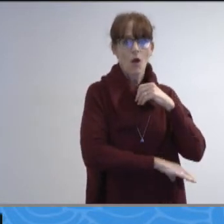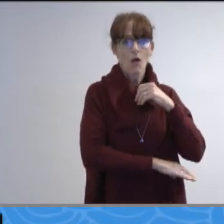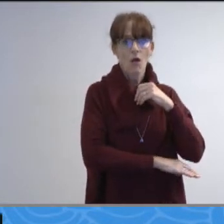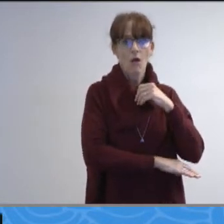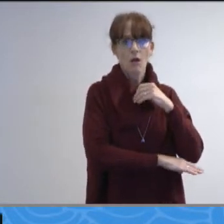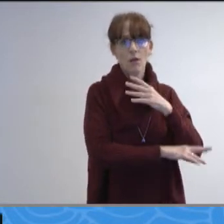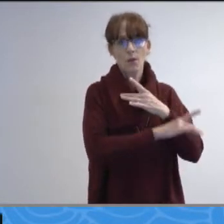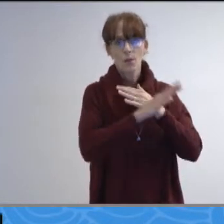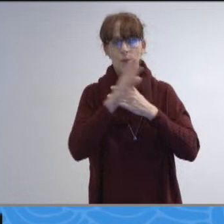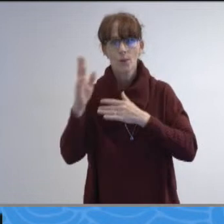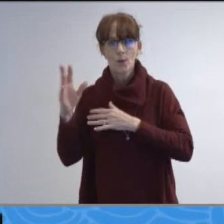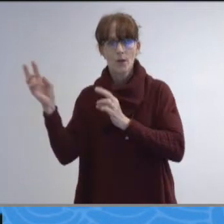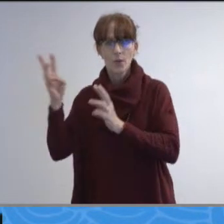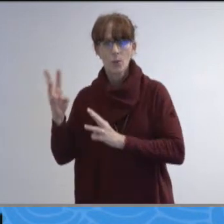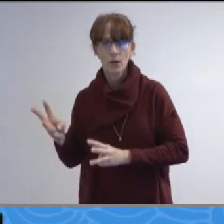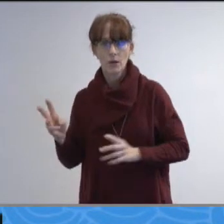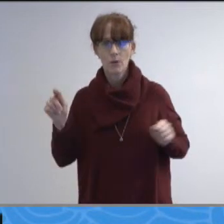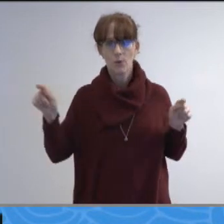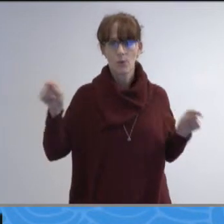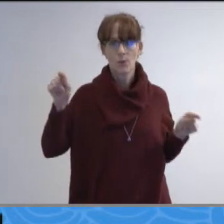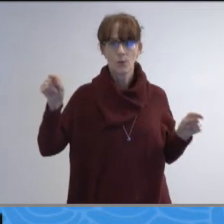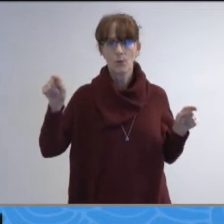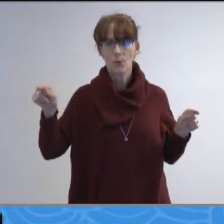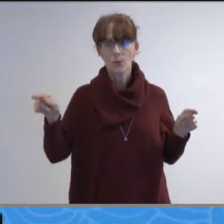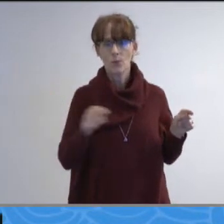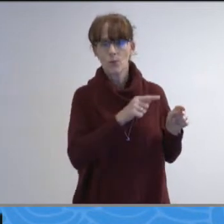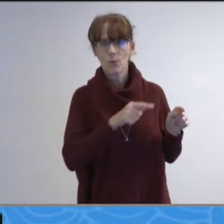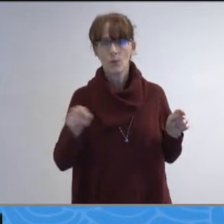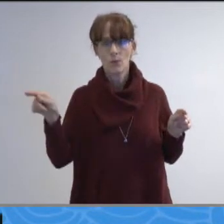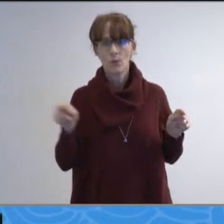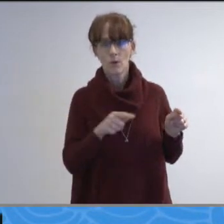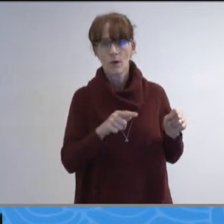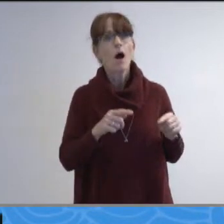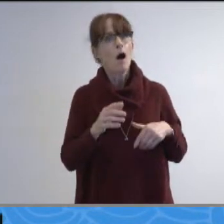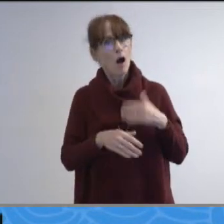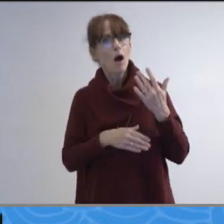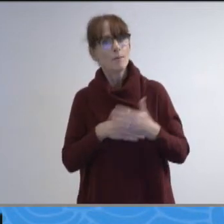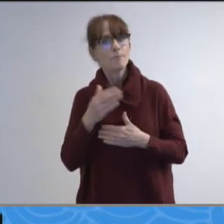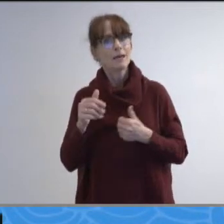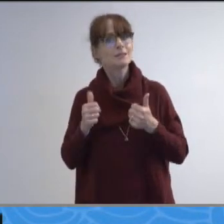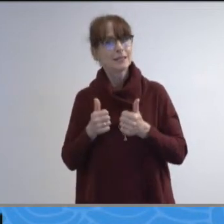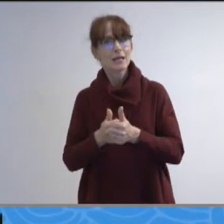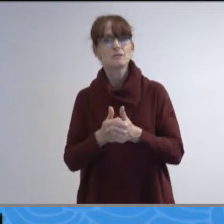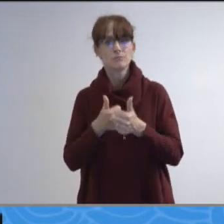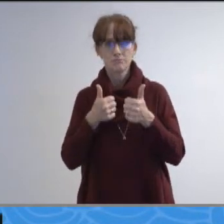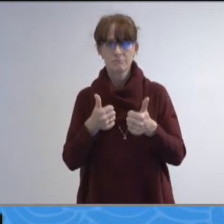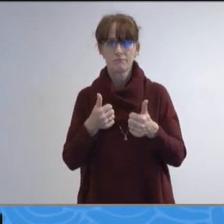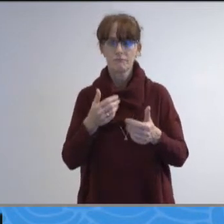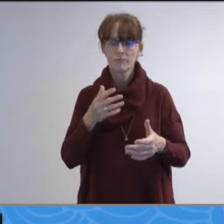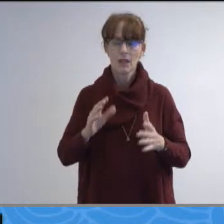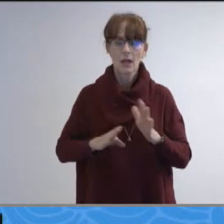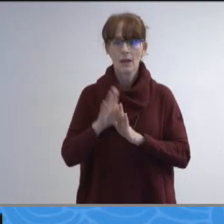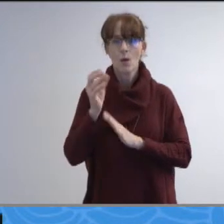and the winter administration and go, hey, we know students are on pace to catch up. They're on pace to be accelerating or,